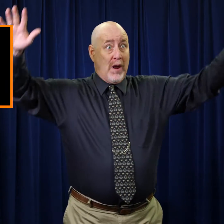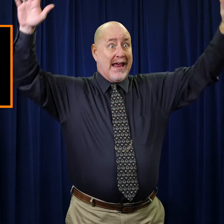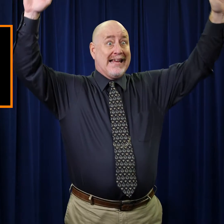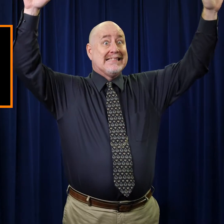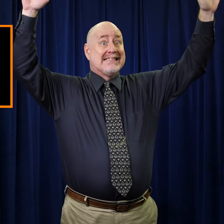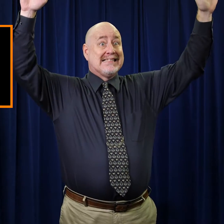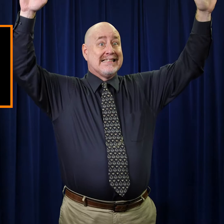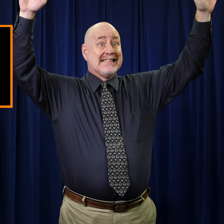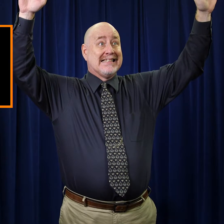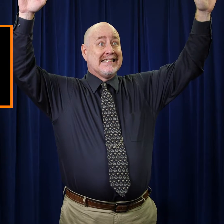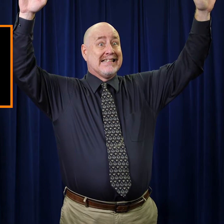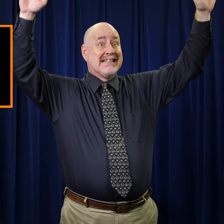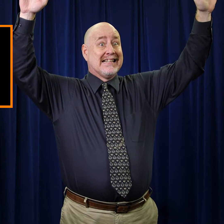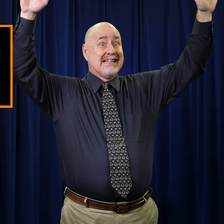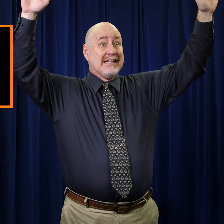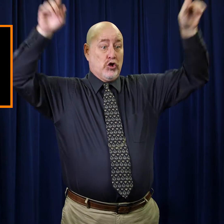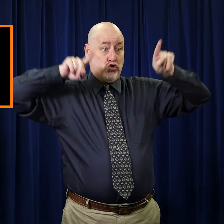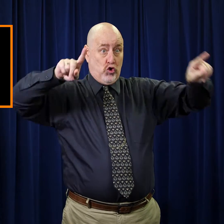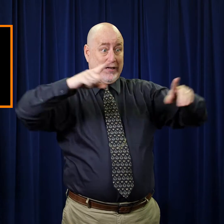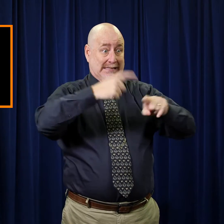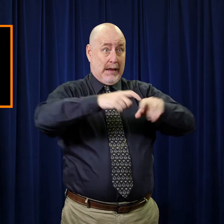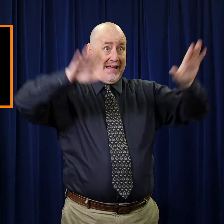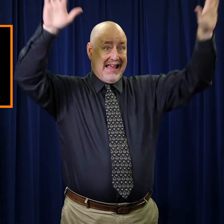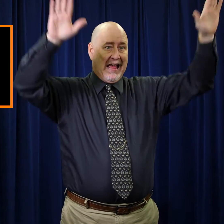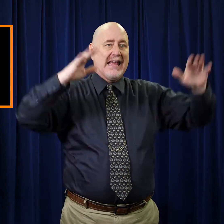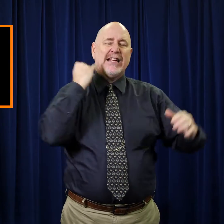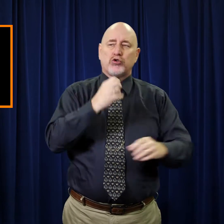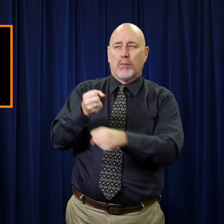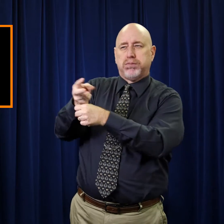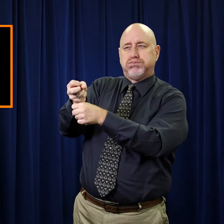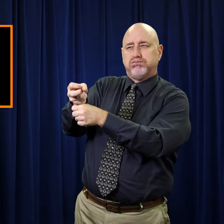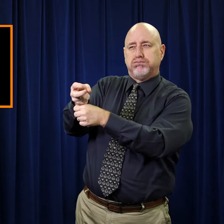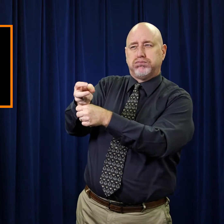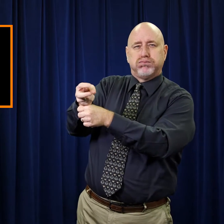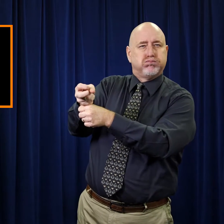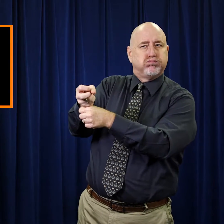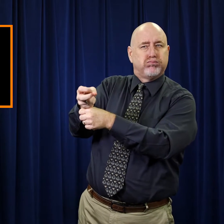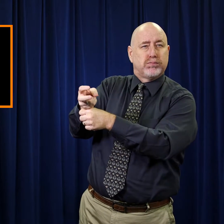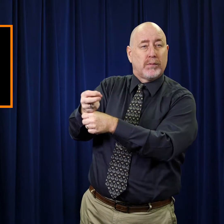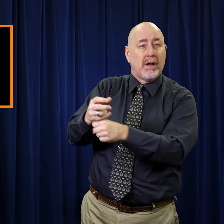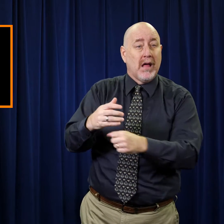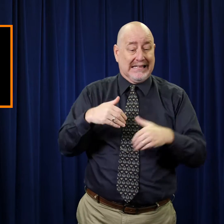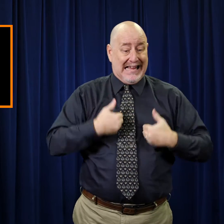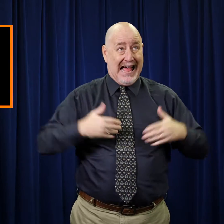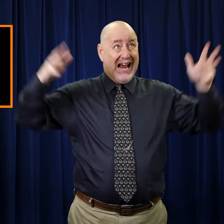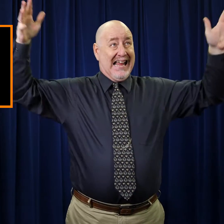hands are raised—his arms are raised— Israel is victorious. They're winning. When